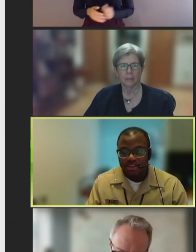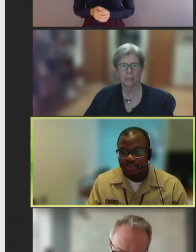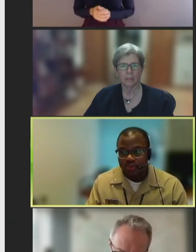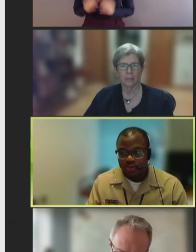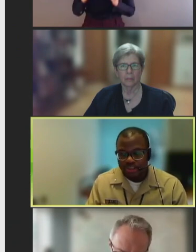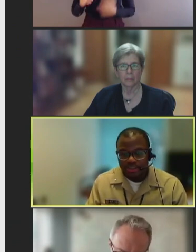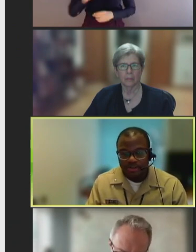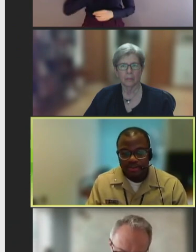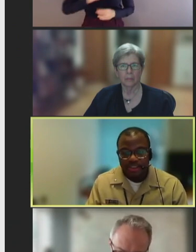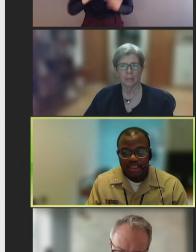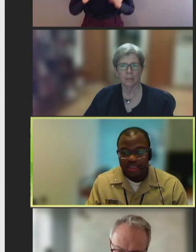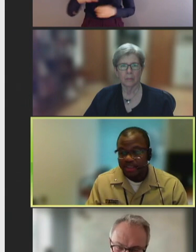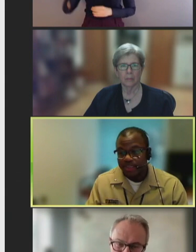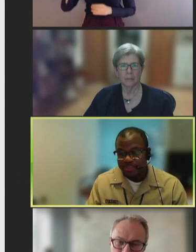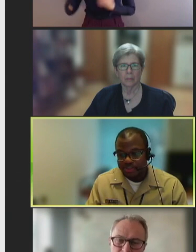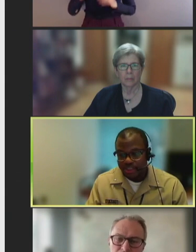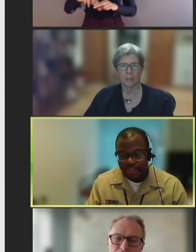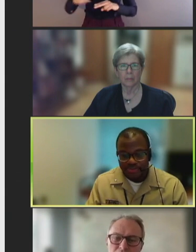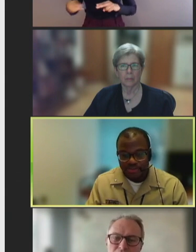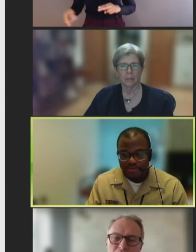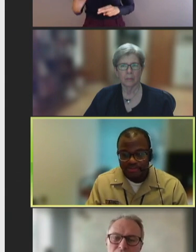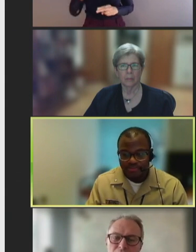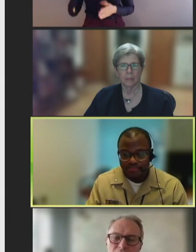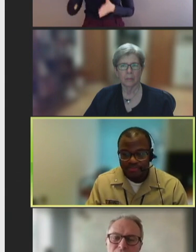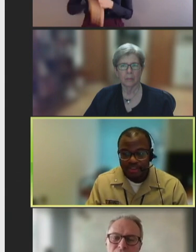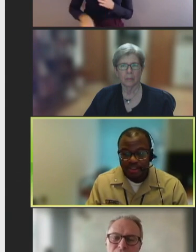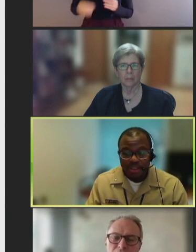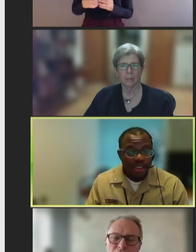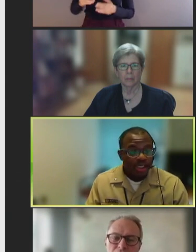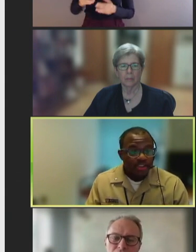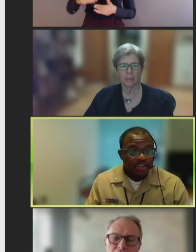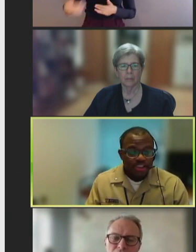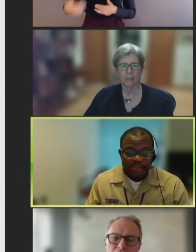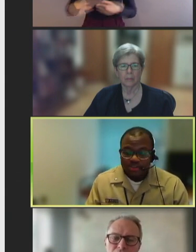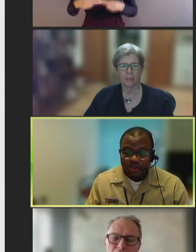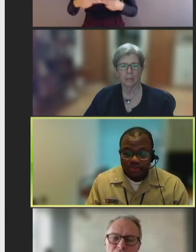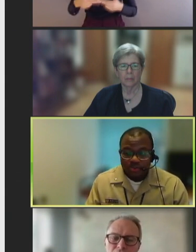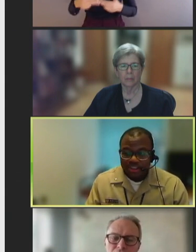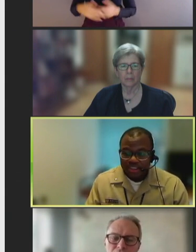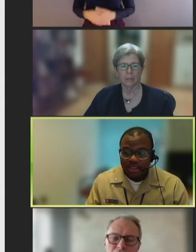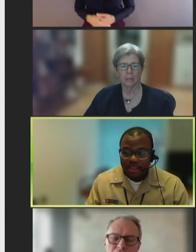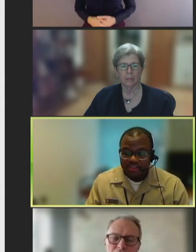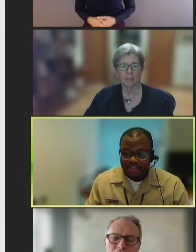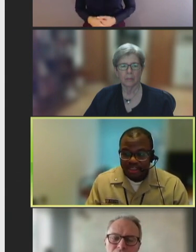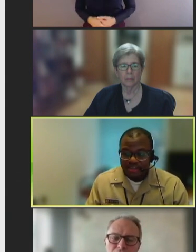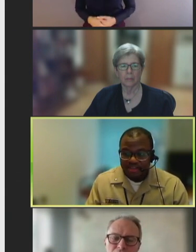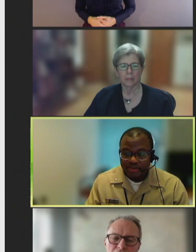in more detail in the upcoming slides. TB is also a leading cause of death,